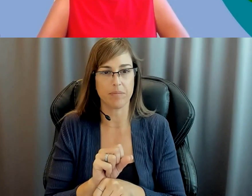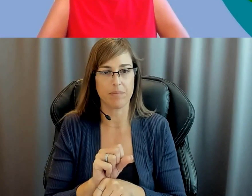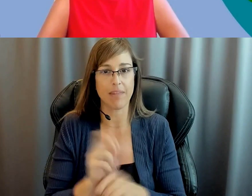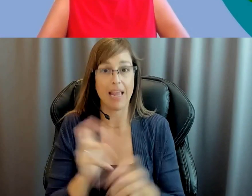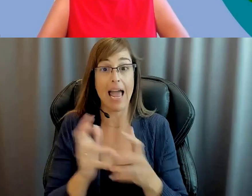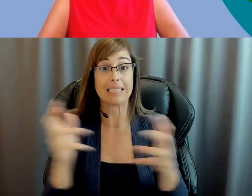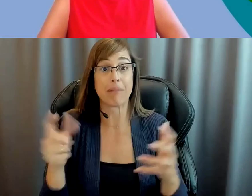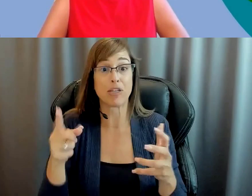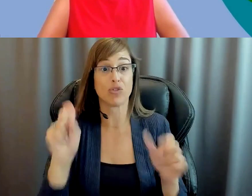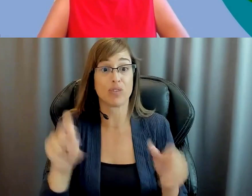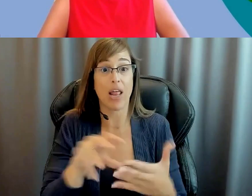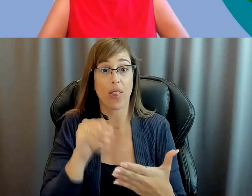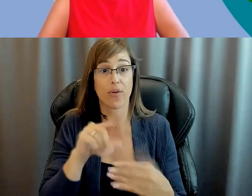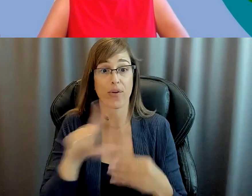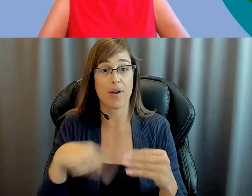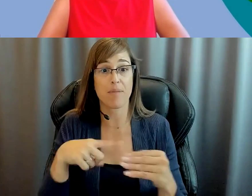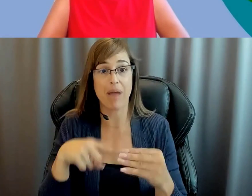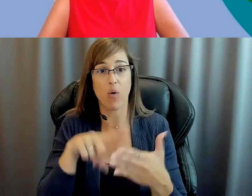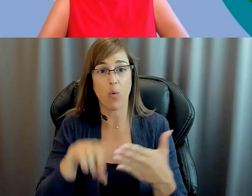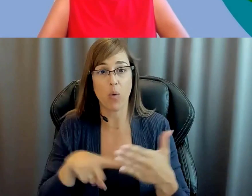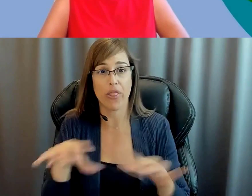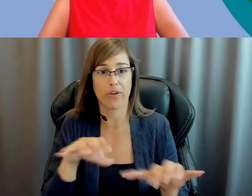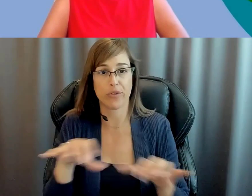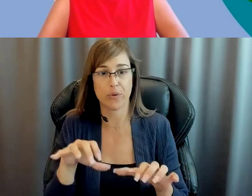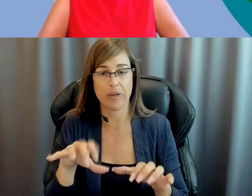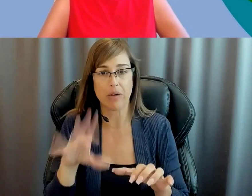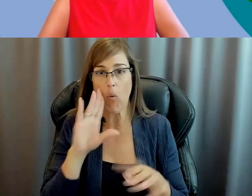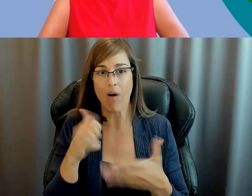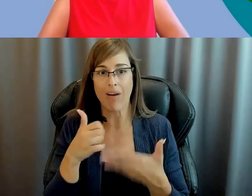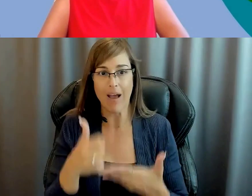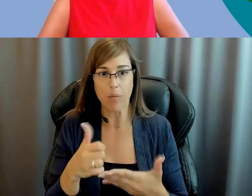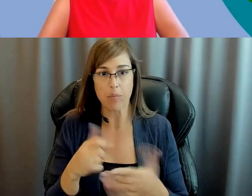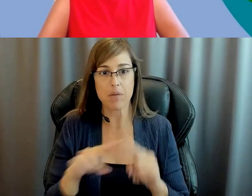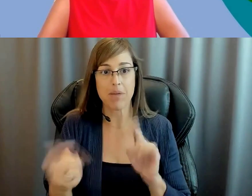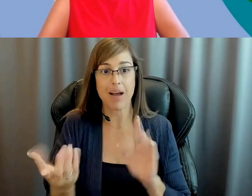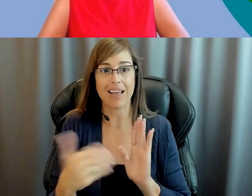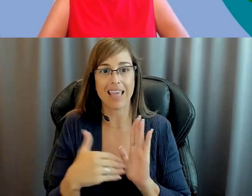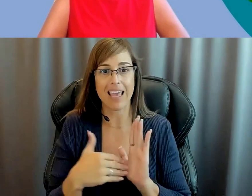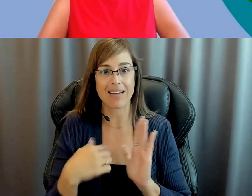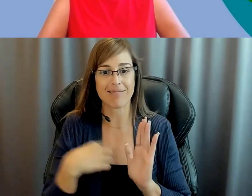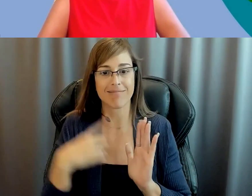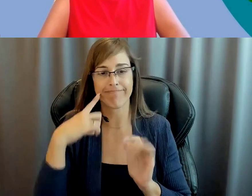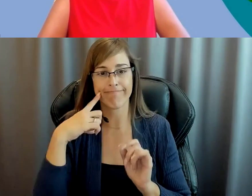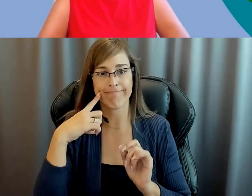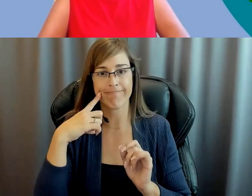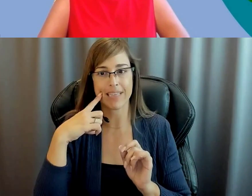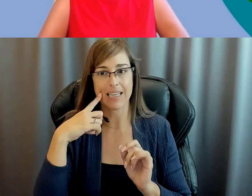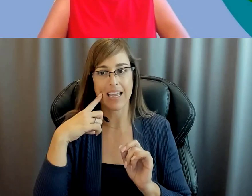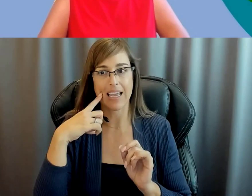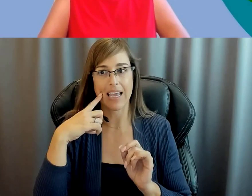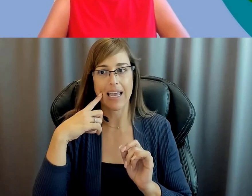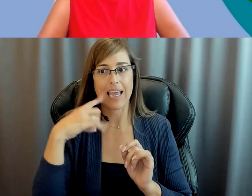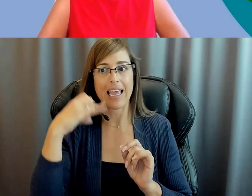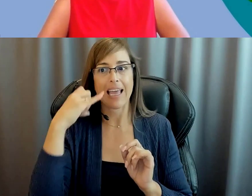learn about what they're doing would be very helpful, but, again, I think if the fields are very,